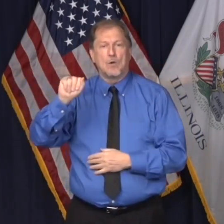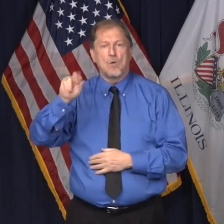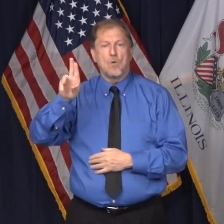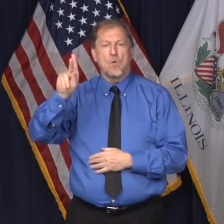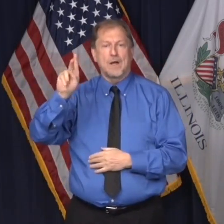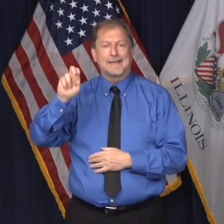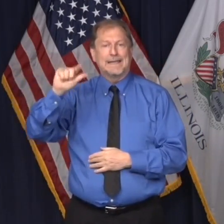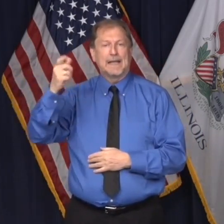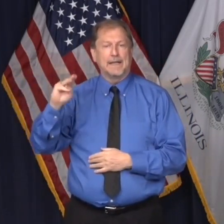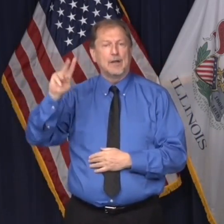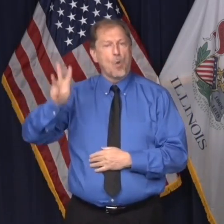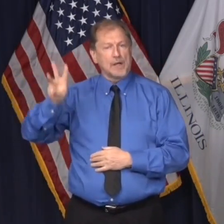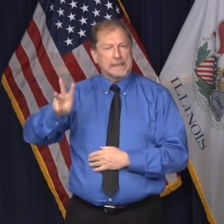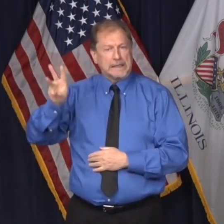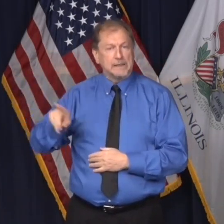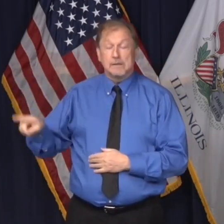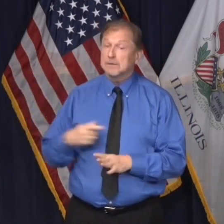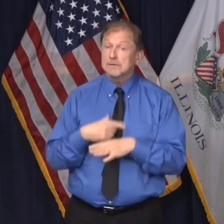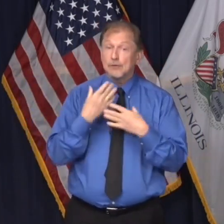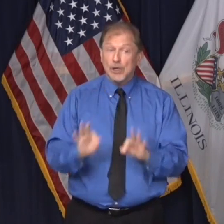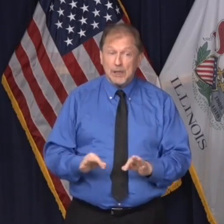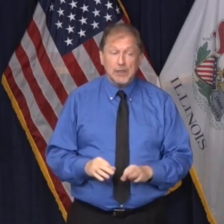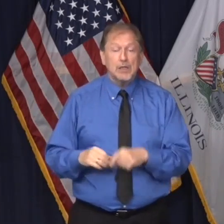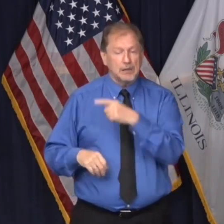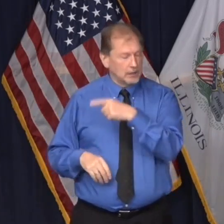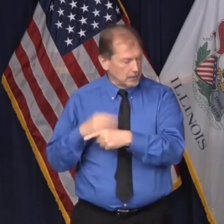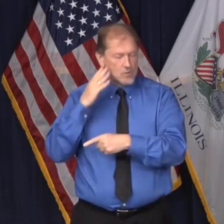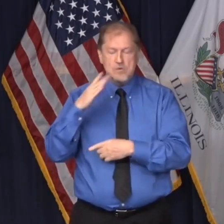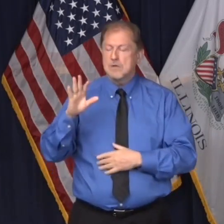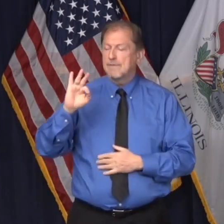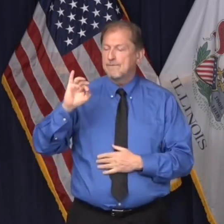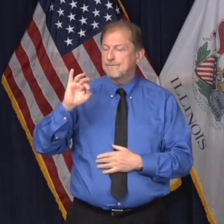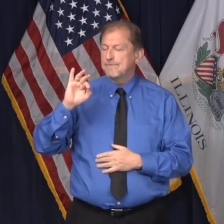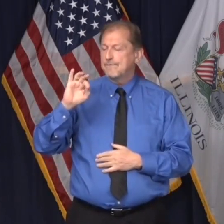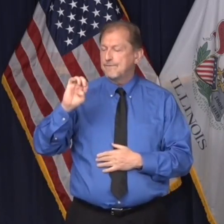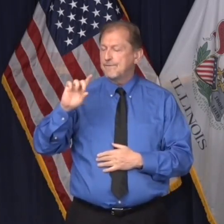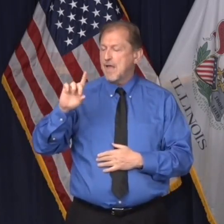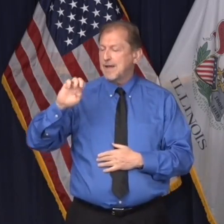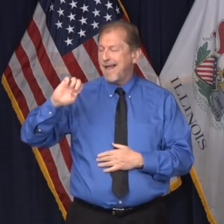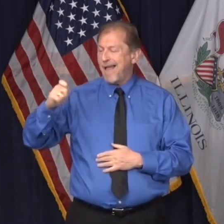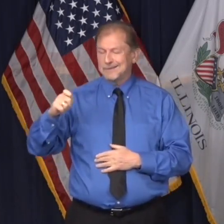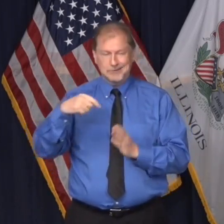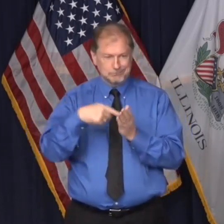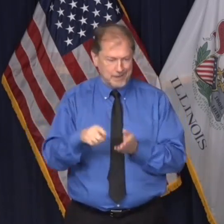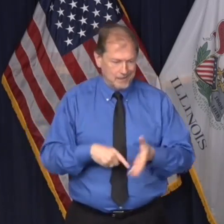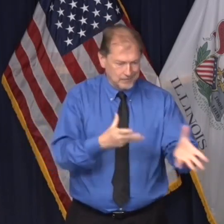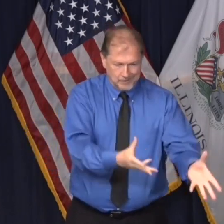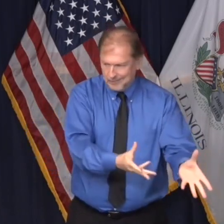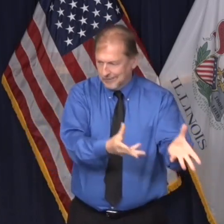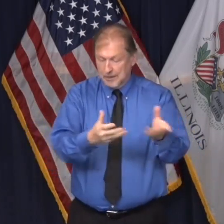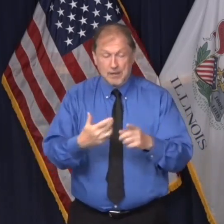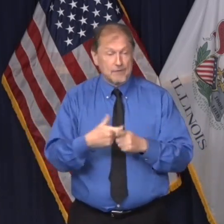THE USE OF OUR NEW N95 MASK DECONTAMINATION SYSTEM THAT'S CURRENTLY DEPLOYED IN WAUKEGAN. THIS IS A FULLY FREE SERVICE,